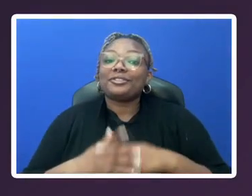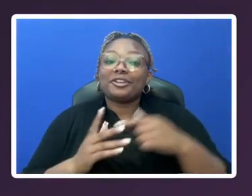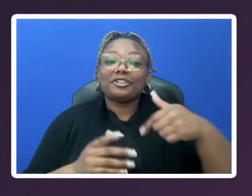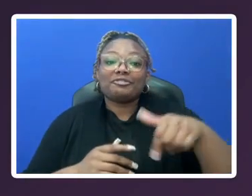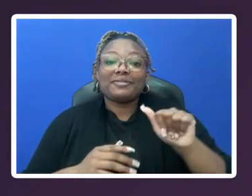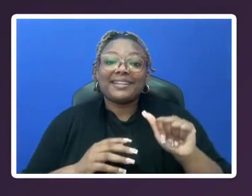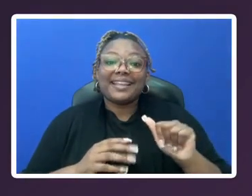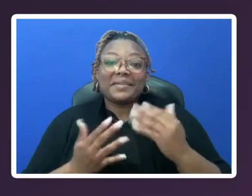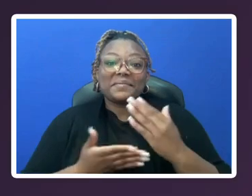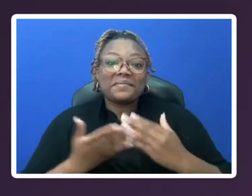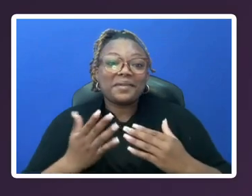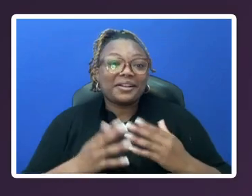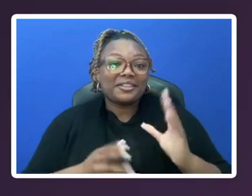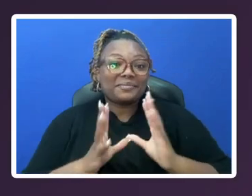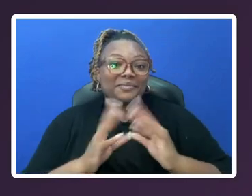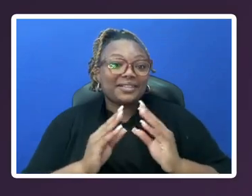Yadira Hadlett: And I'll just say that I know